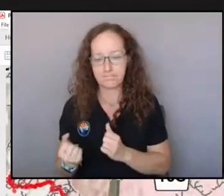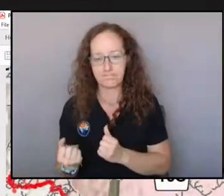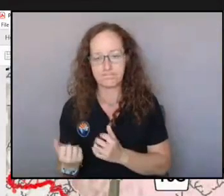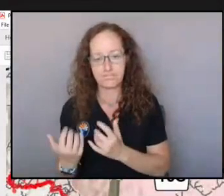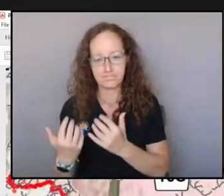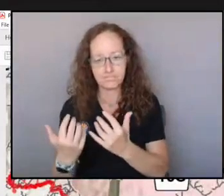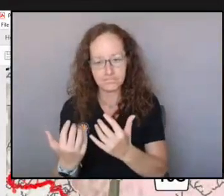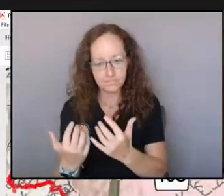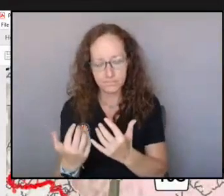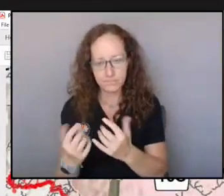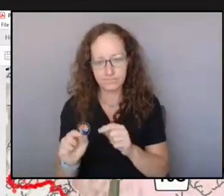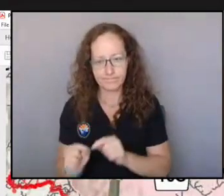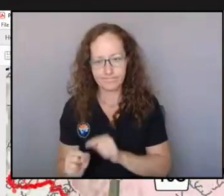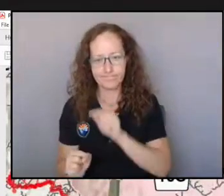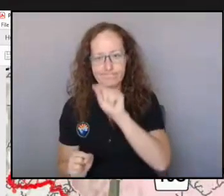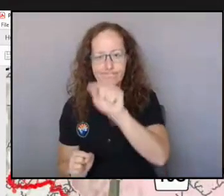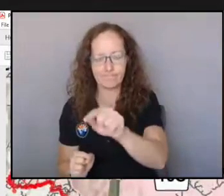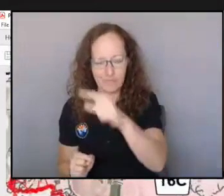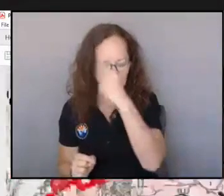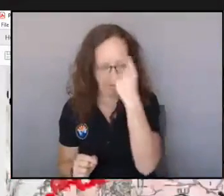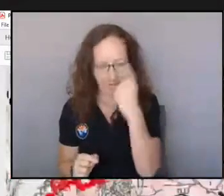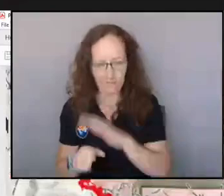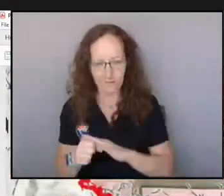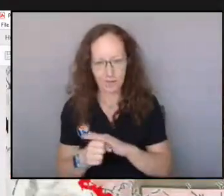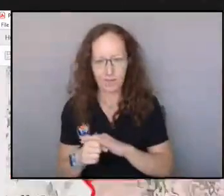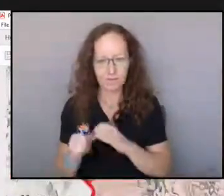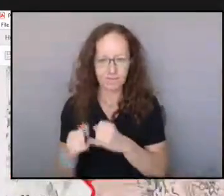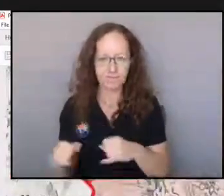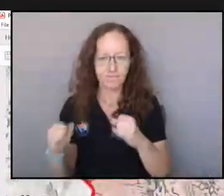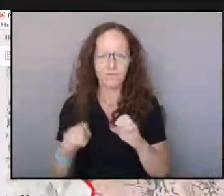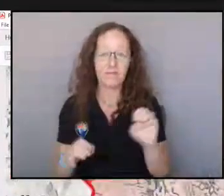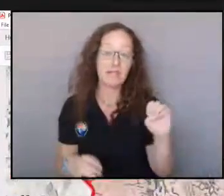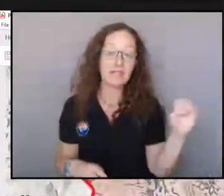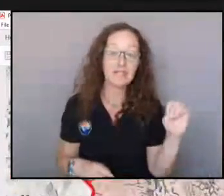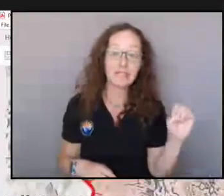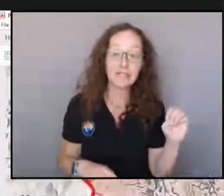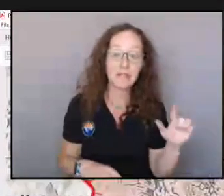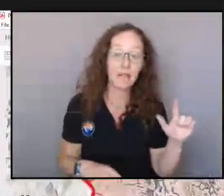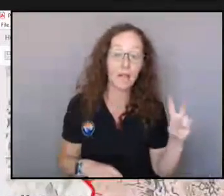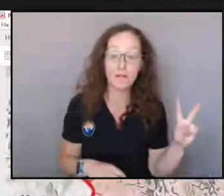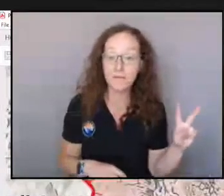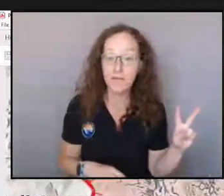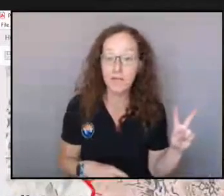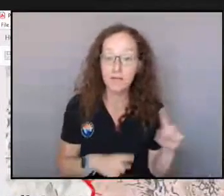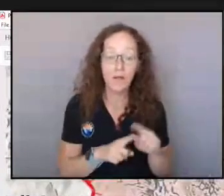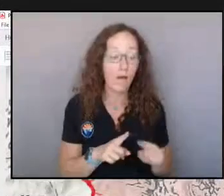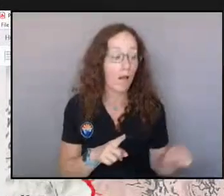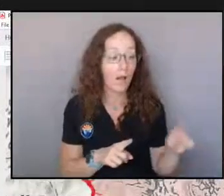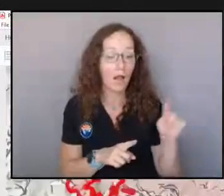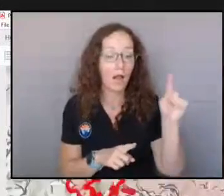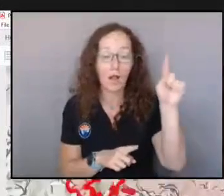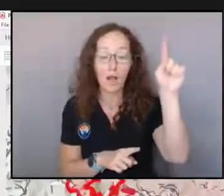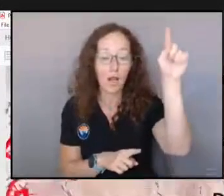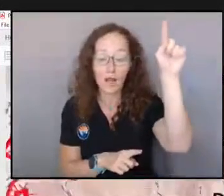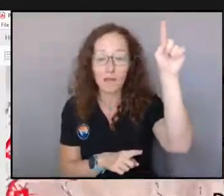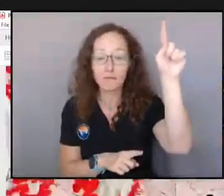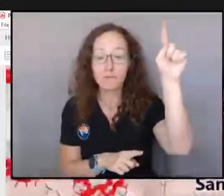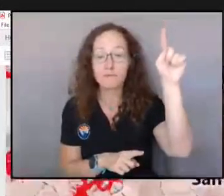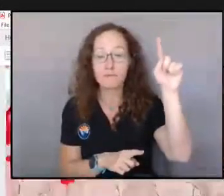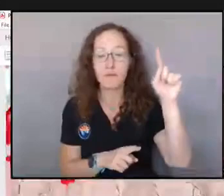AS WE GO UP THE EAST SIDE, LAS VEGAS, AND ALL THE WAY UP, WE ARE GOING TO GET THE WEST WIND TO TEST THE EAST